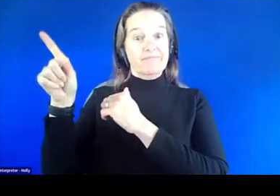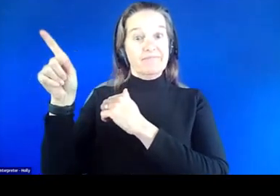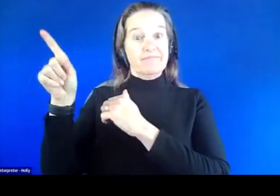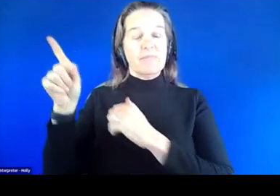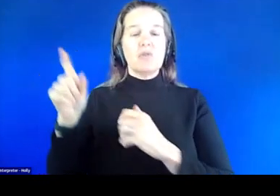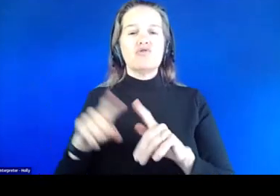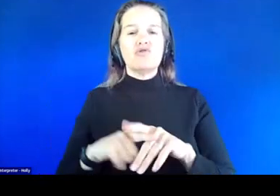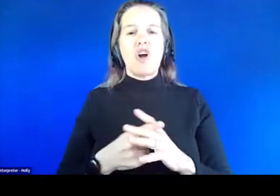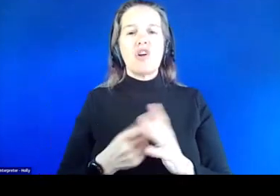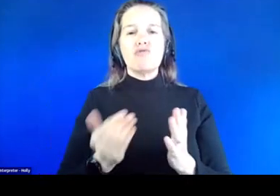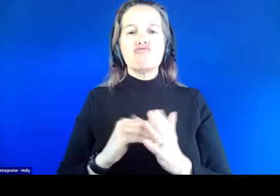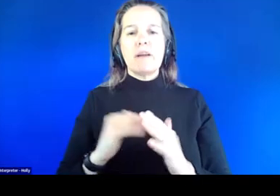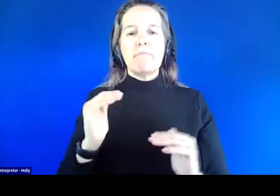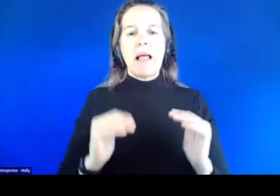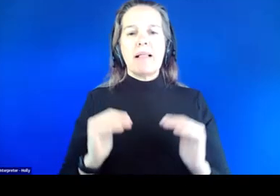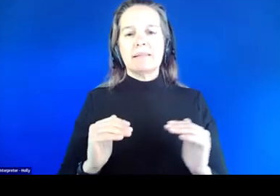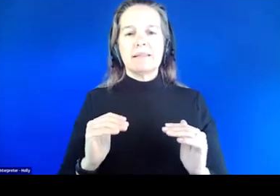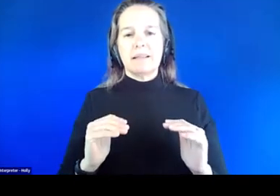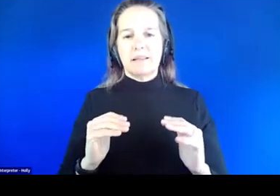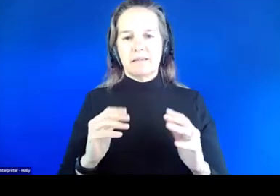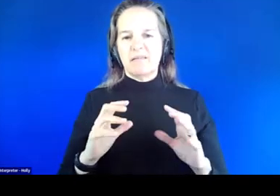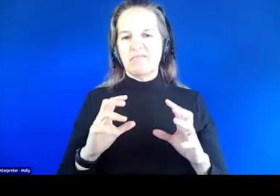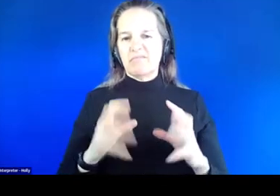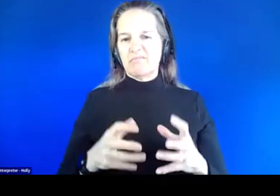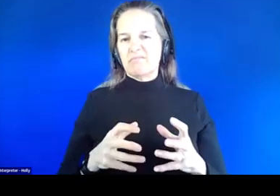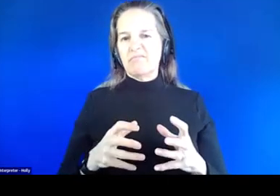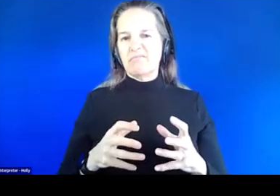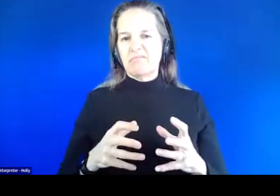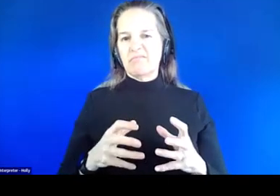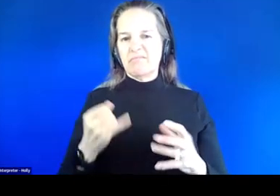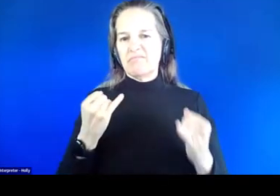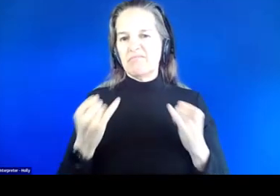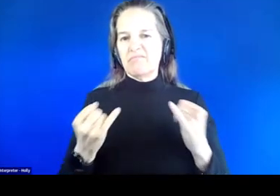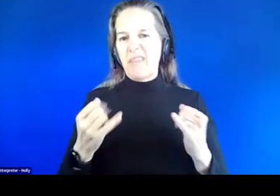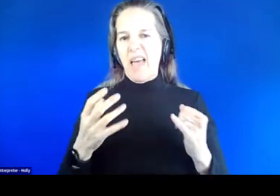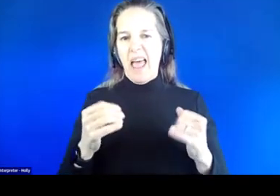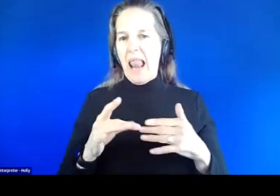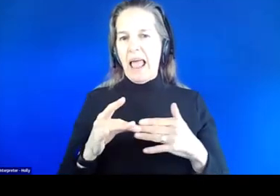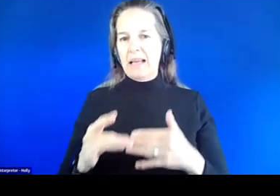started and certainly led to the MFP demonstration.